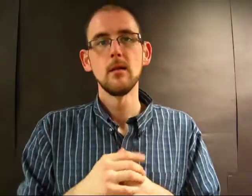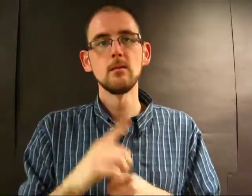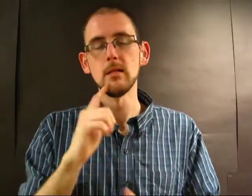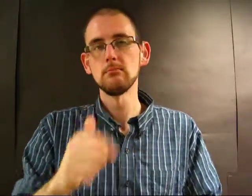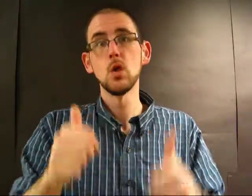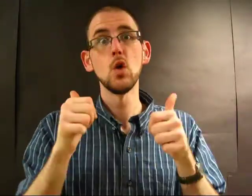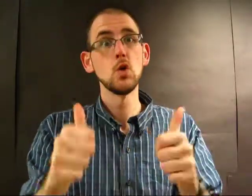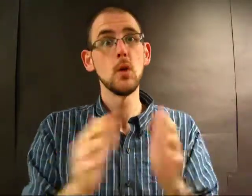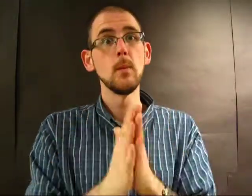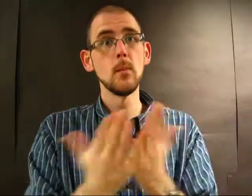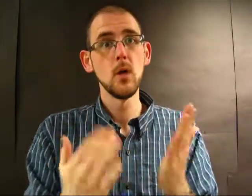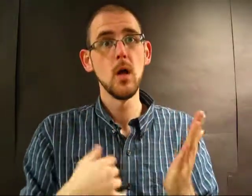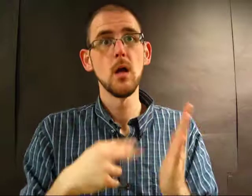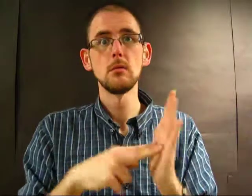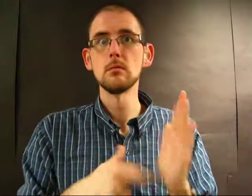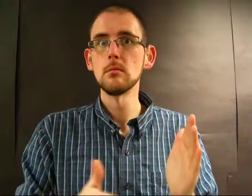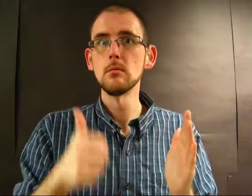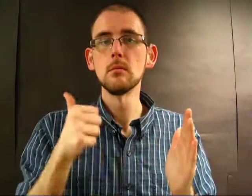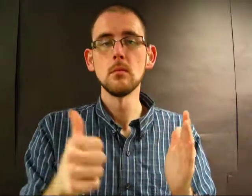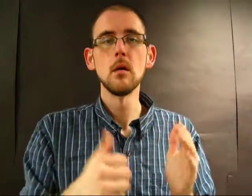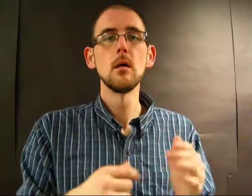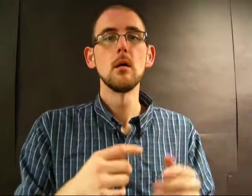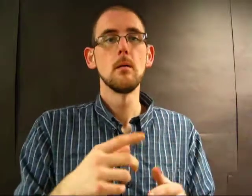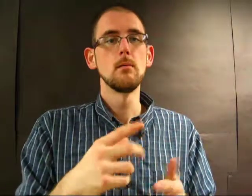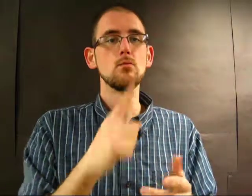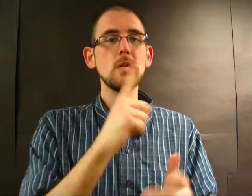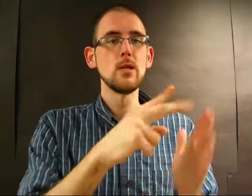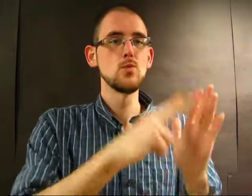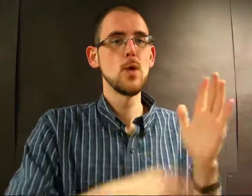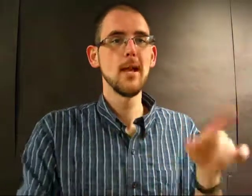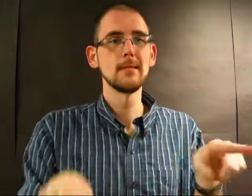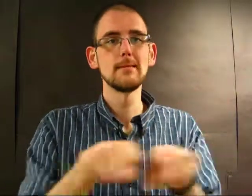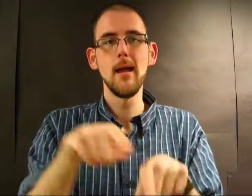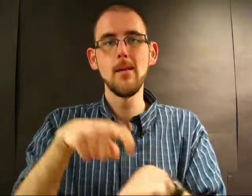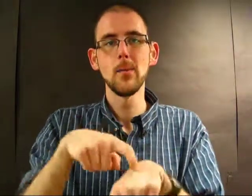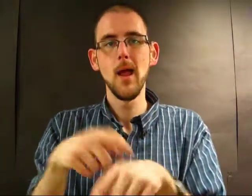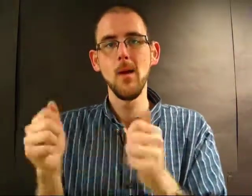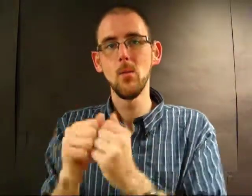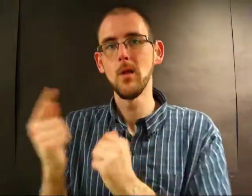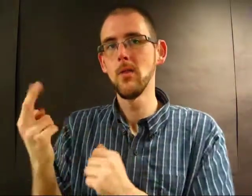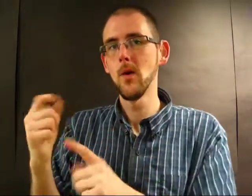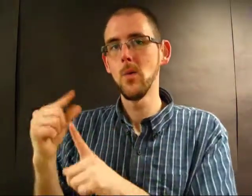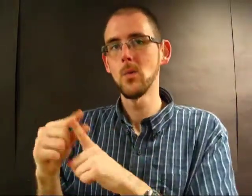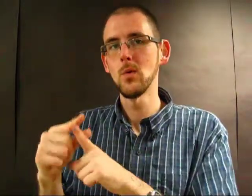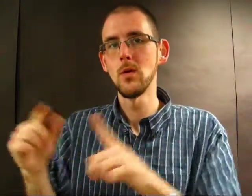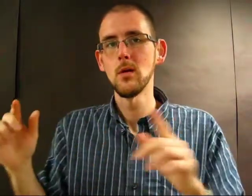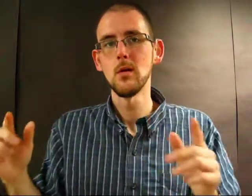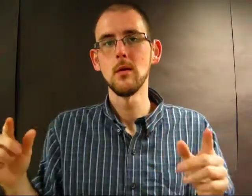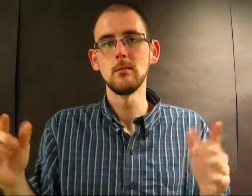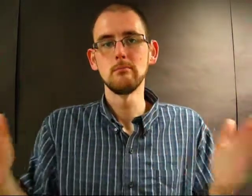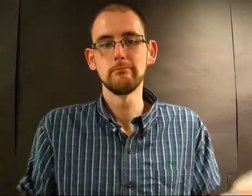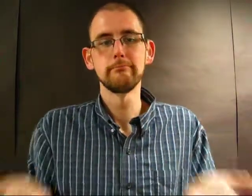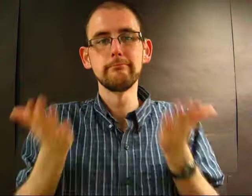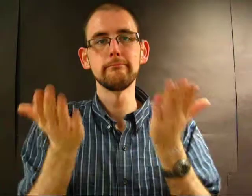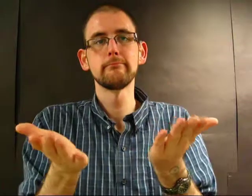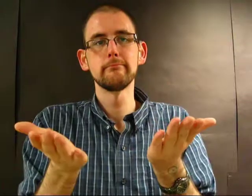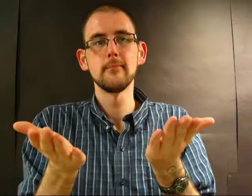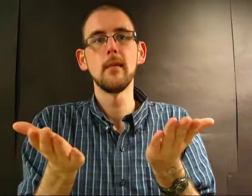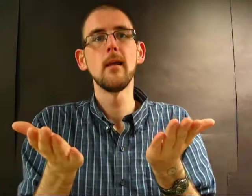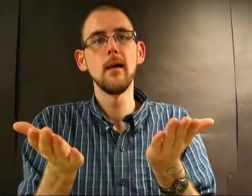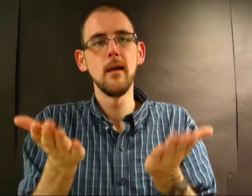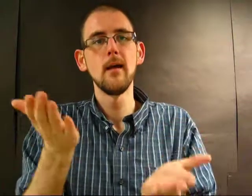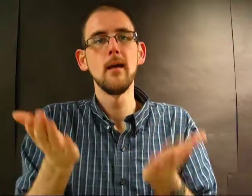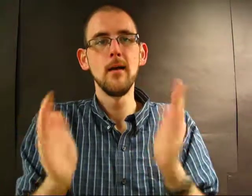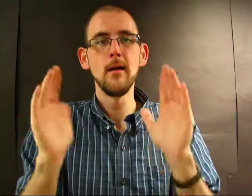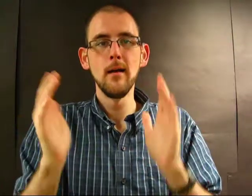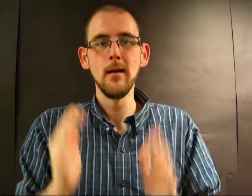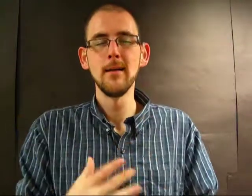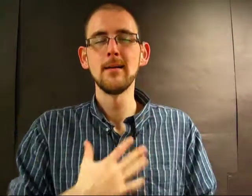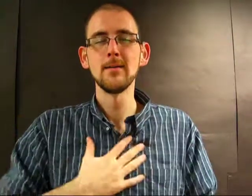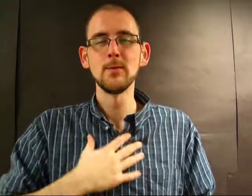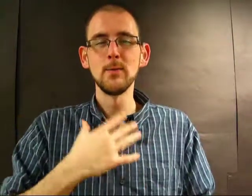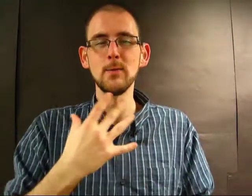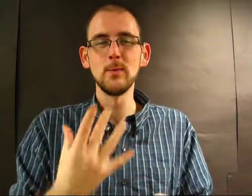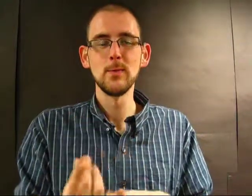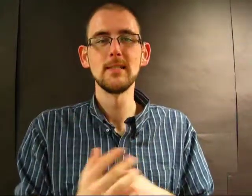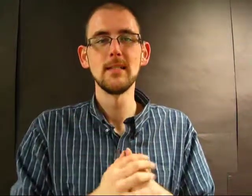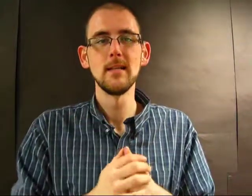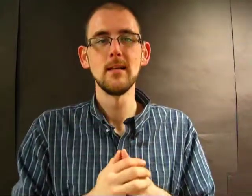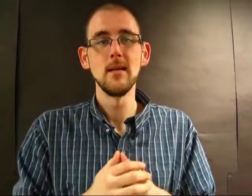So it's a good book. I actually read it at the same time as "The Word," and it's interesting to compare them.